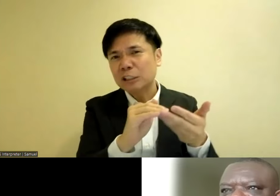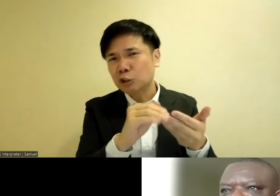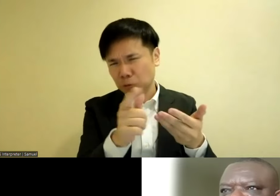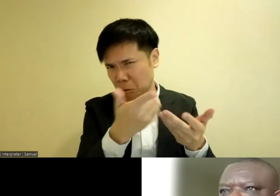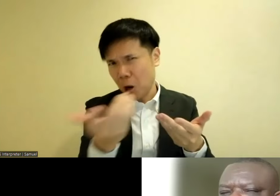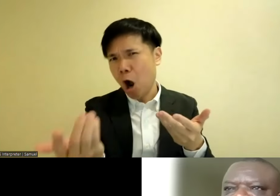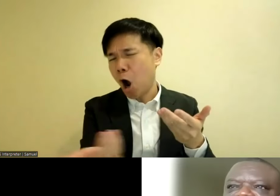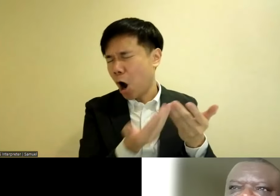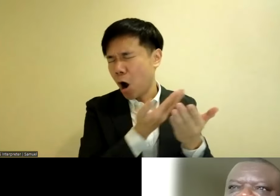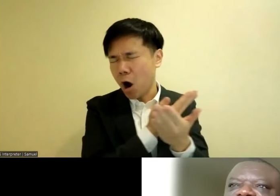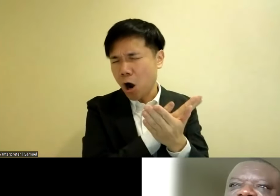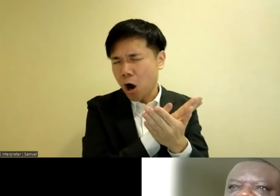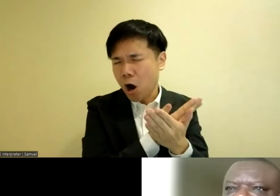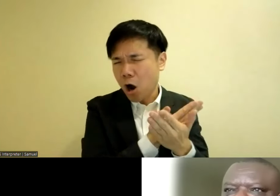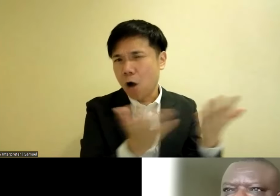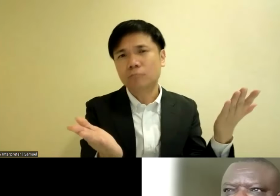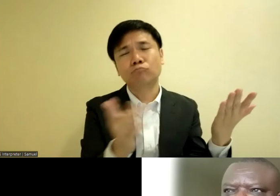a pledge.